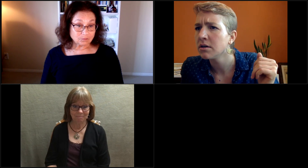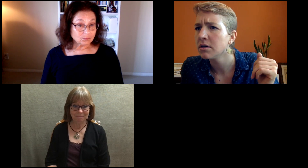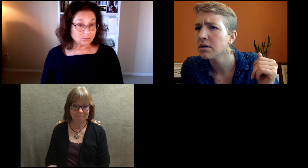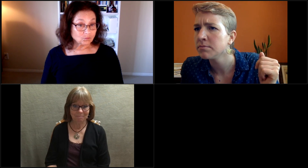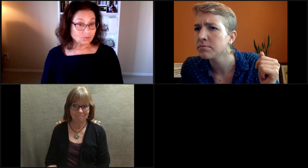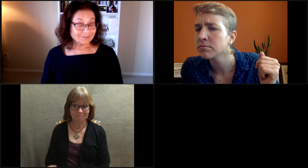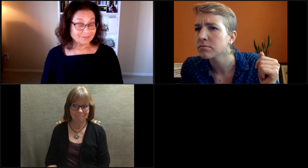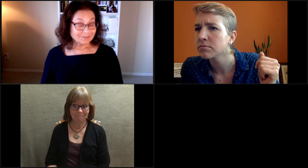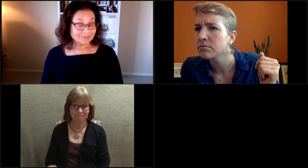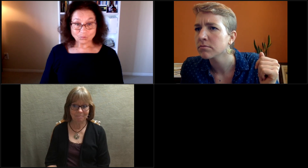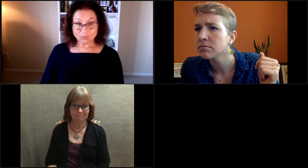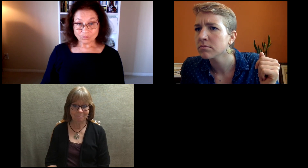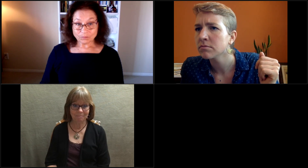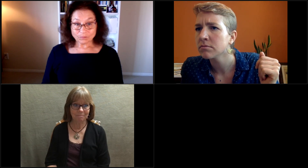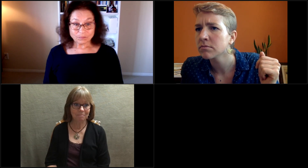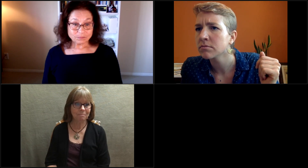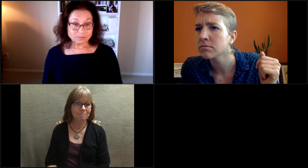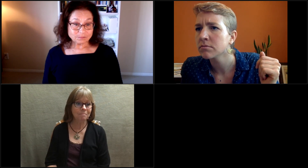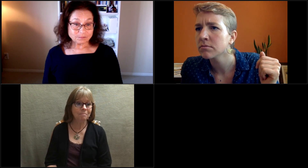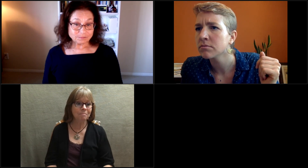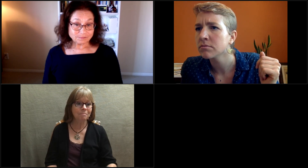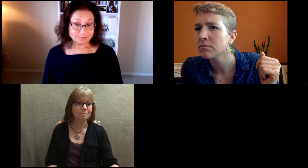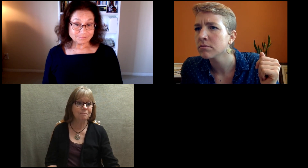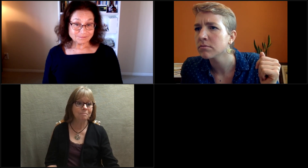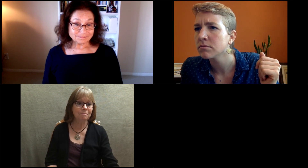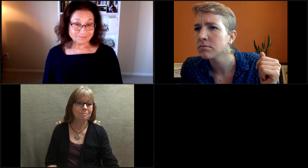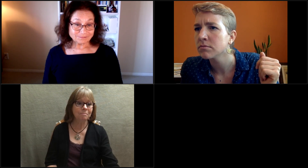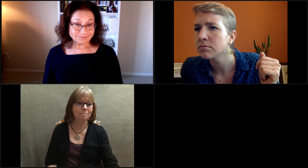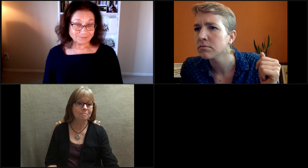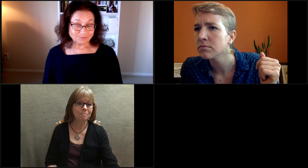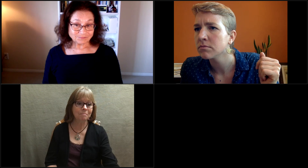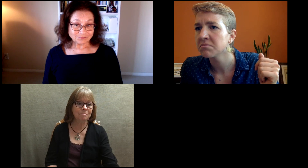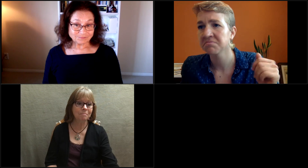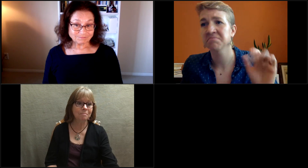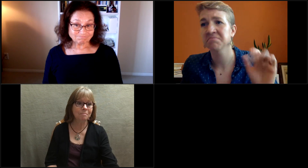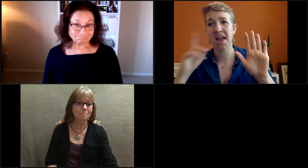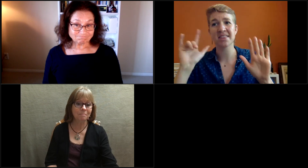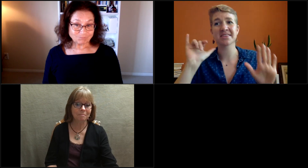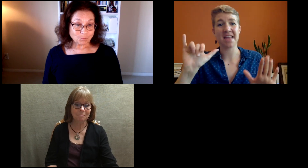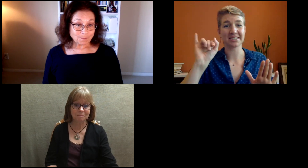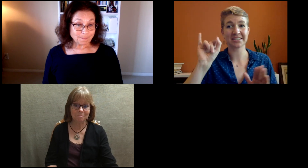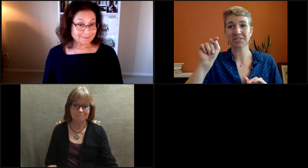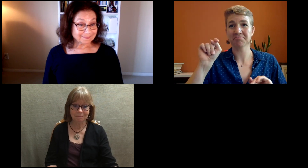[Tory Sampson] Trying to make sure I got all the questions, making sure I don’t miss anybody.